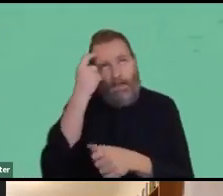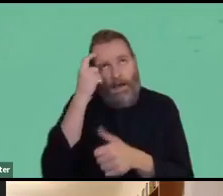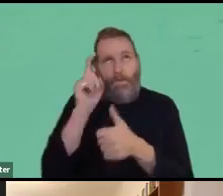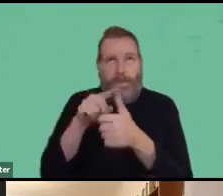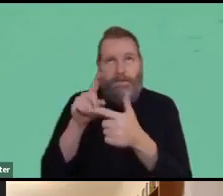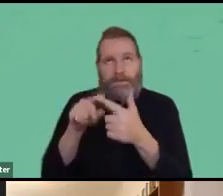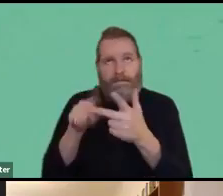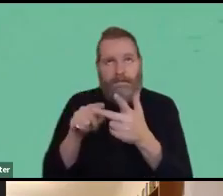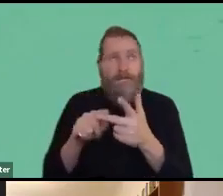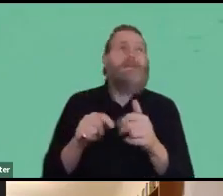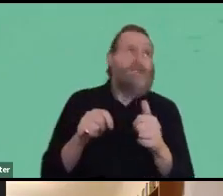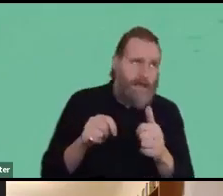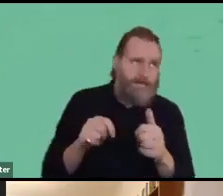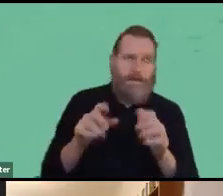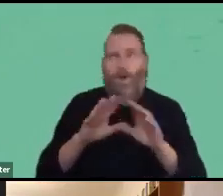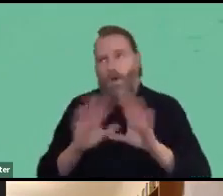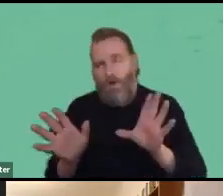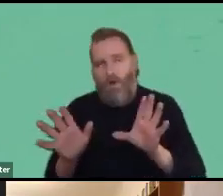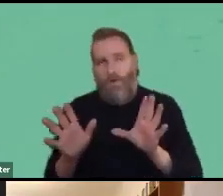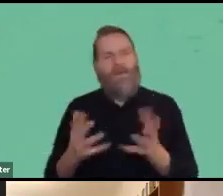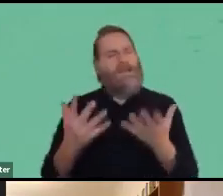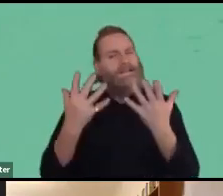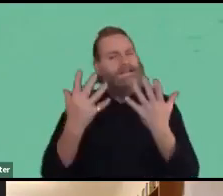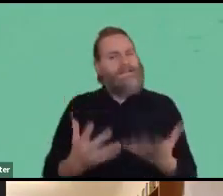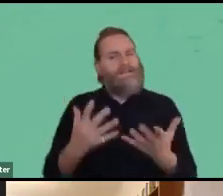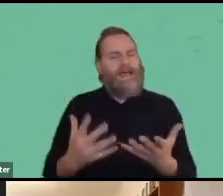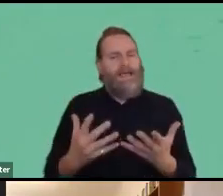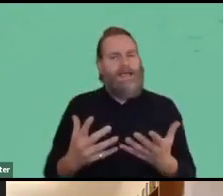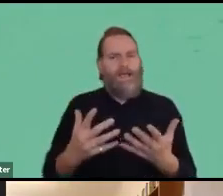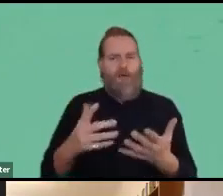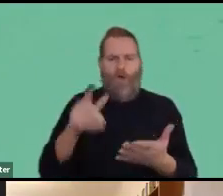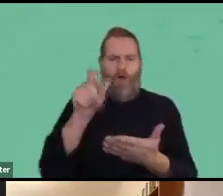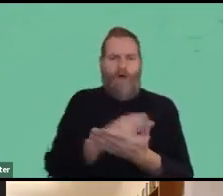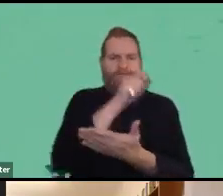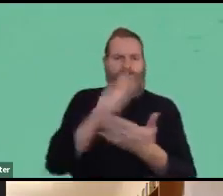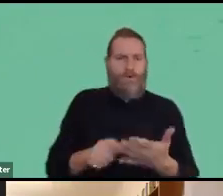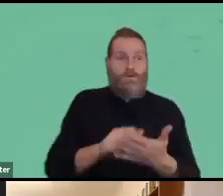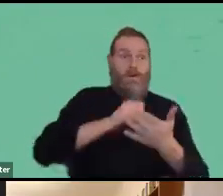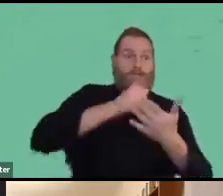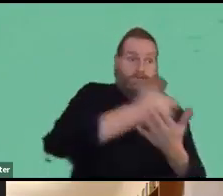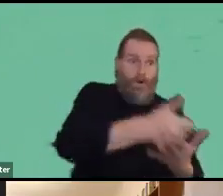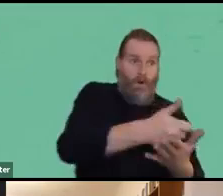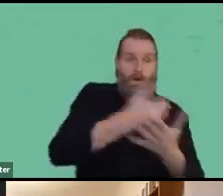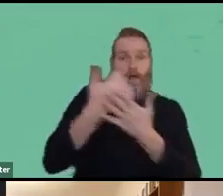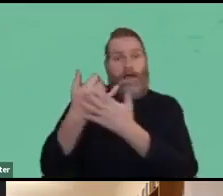so today it wasn't a vote one way or another it was just to sort of say in a procedural